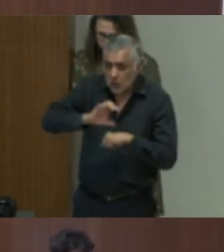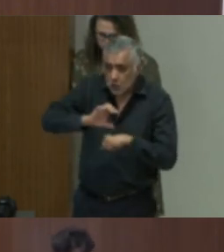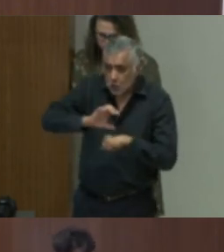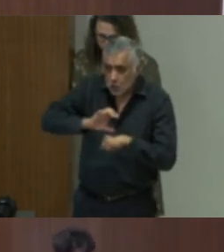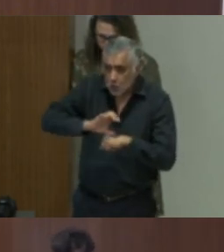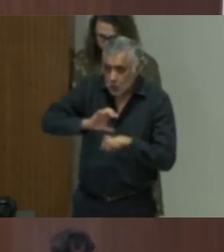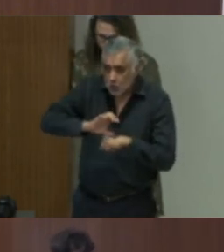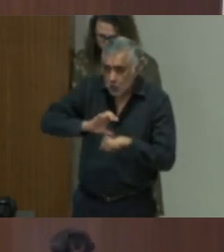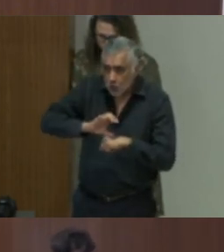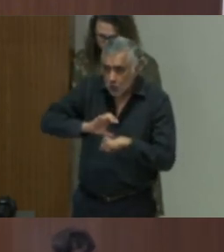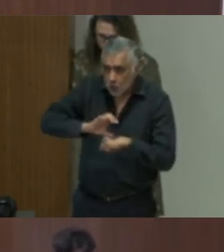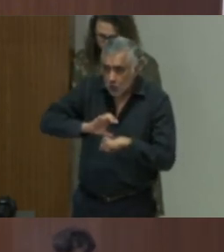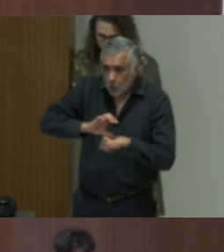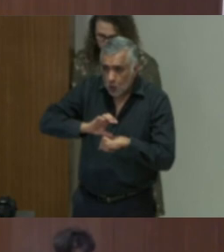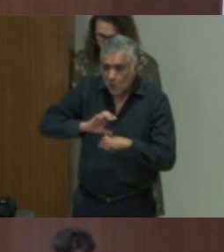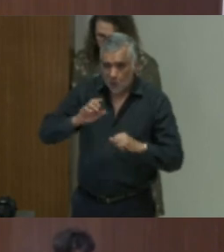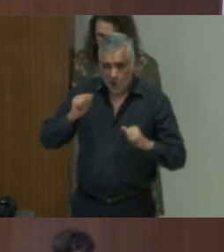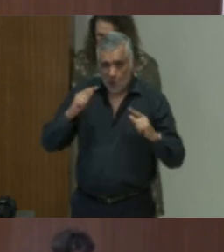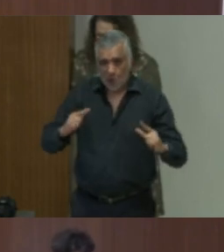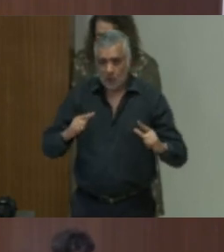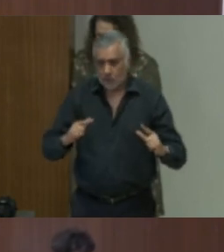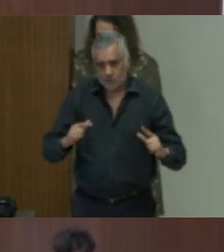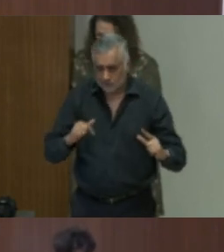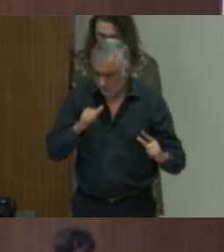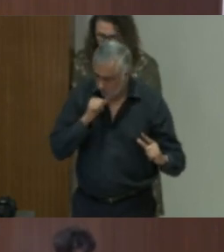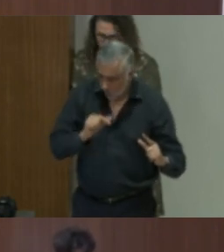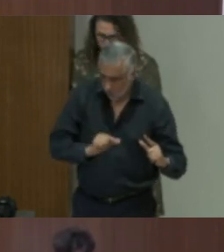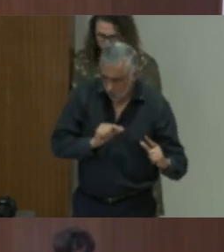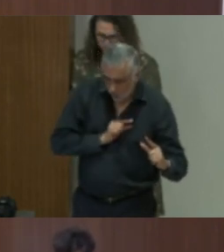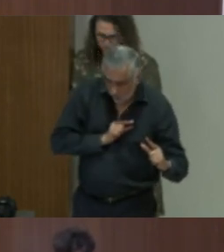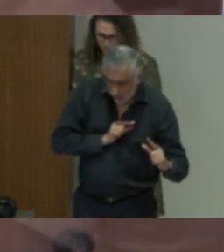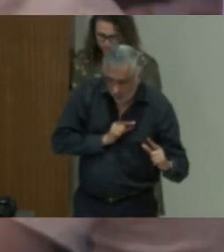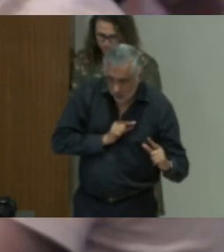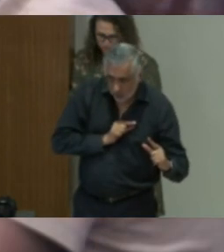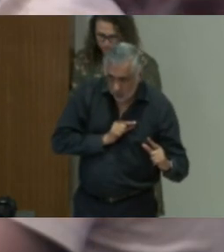we're almost uniquely unqualified to create